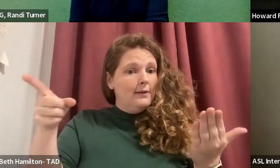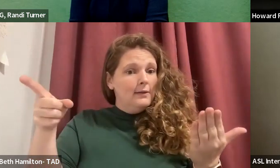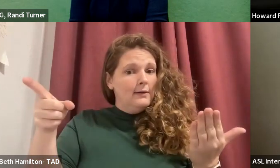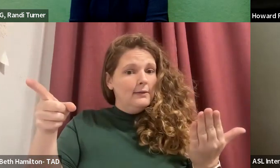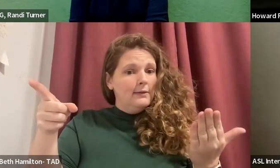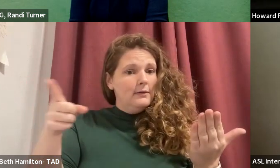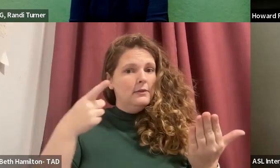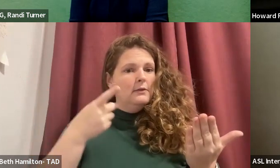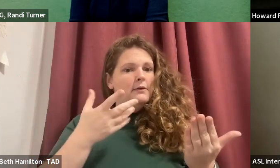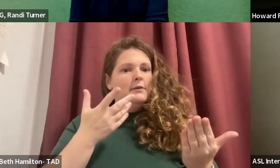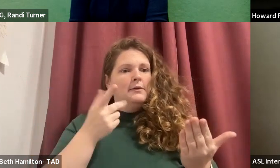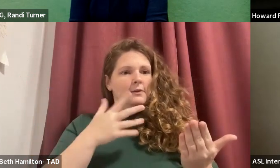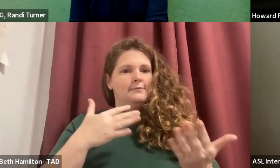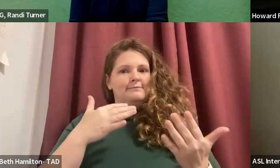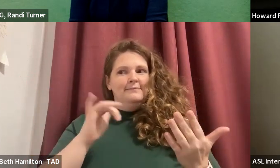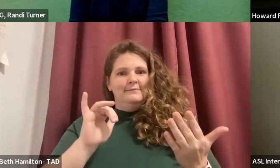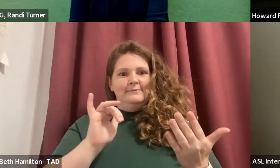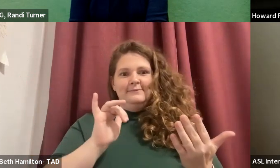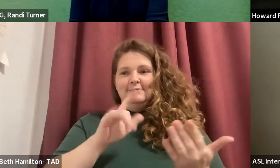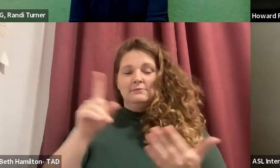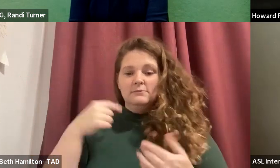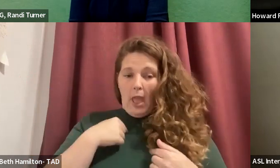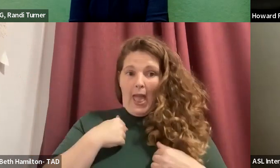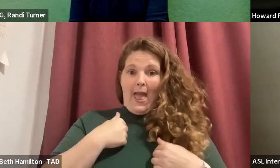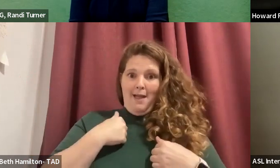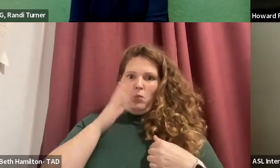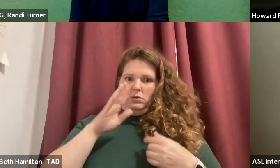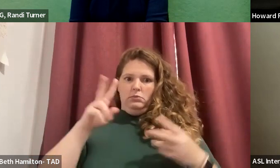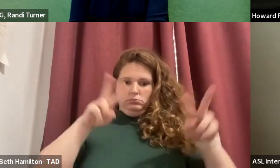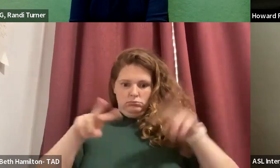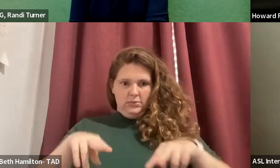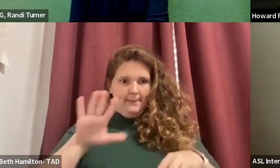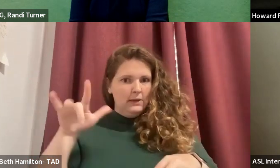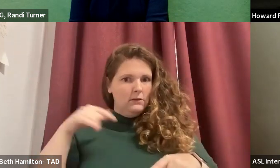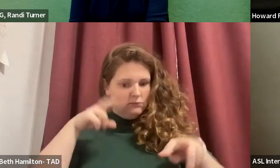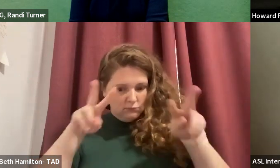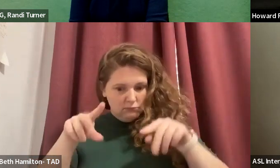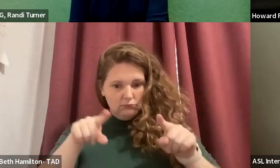have been doing an out standing job of working with the bill sometimes